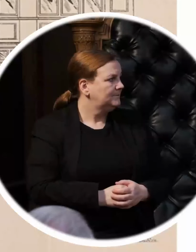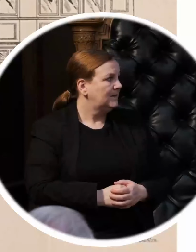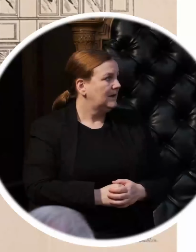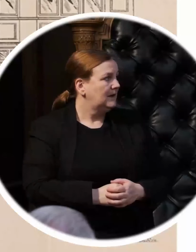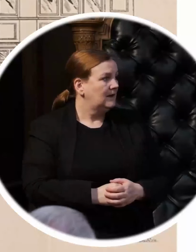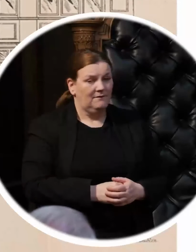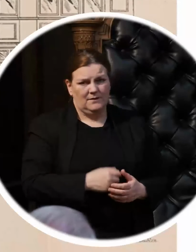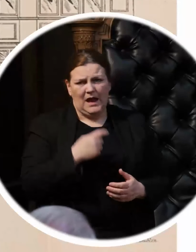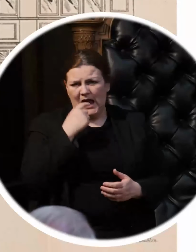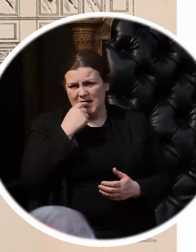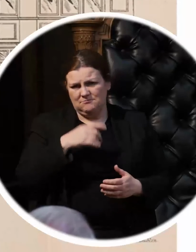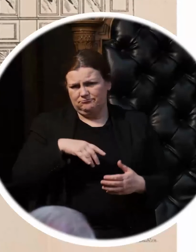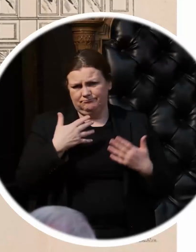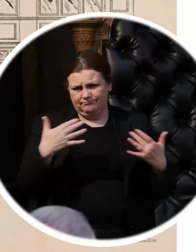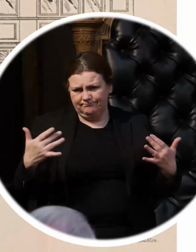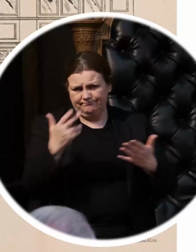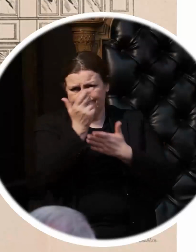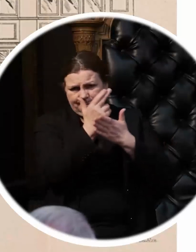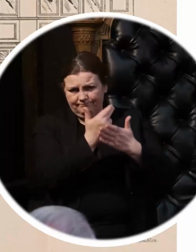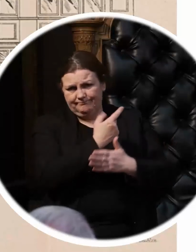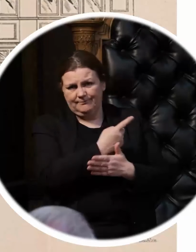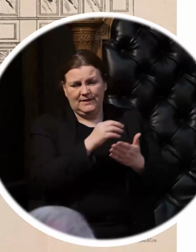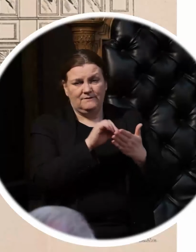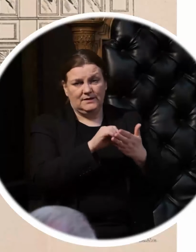So this is the original drawing, design drawing for it.